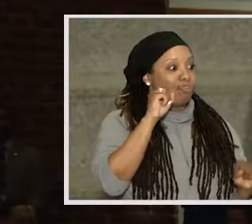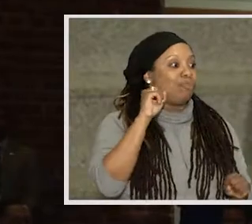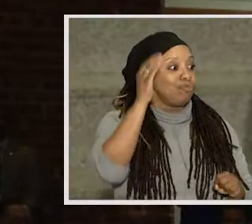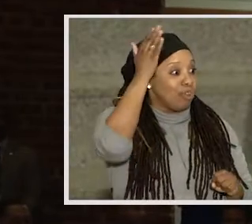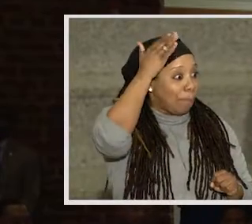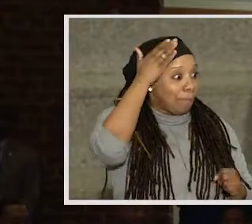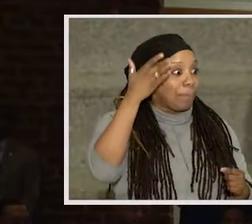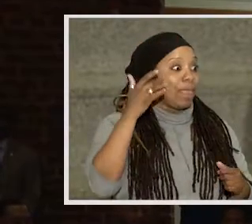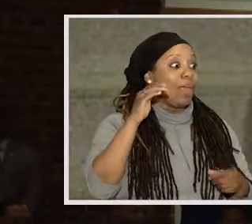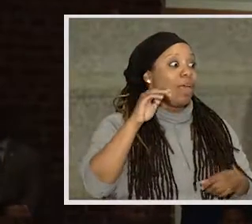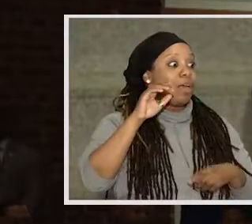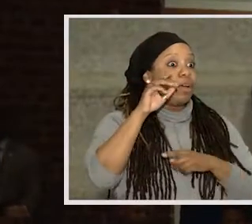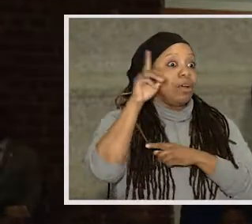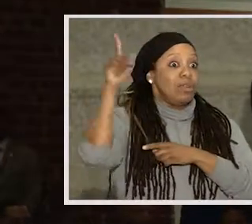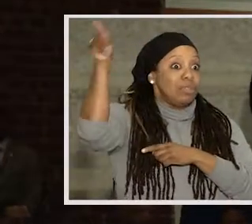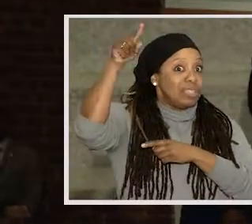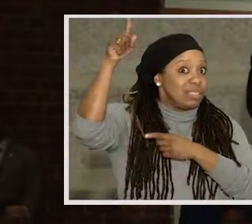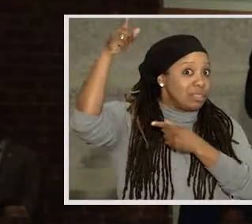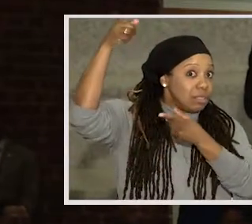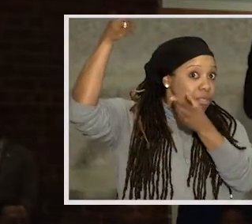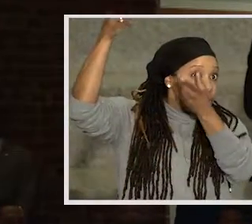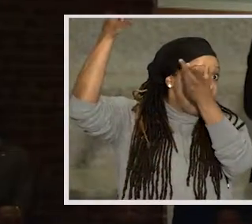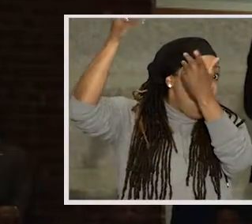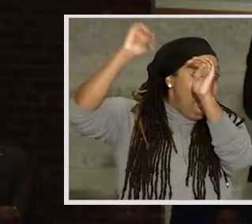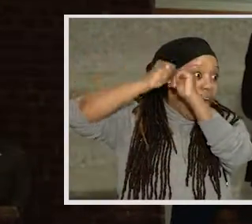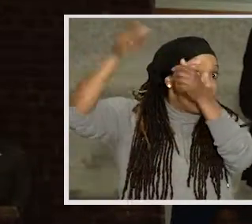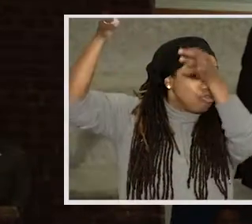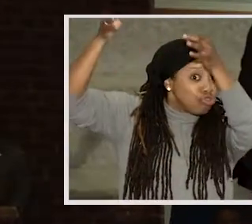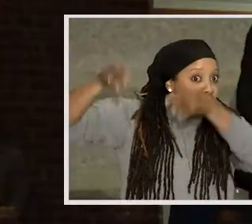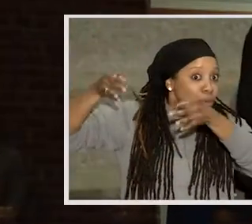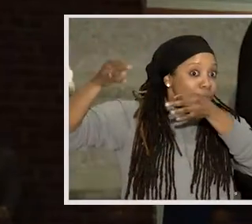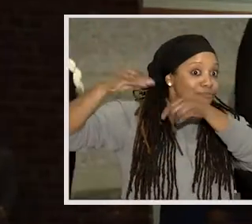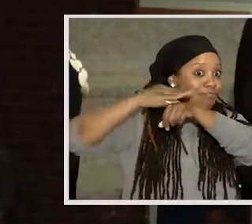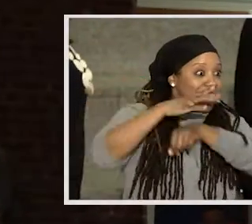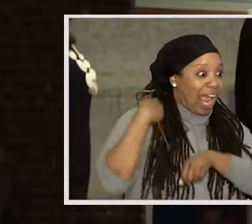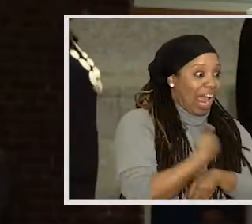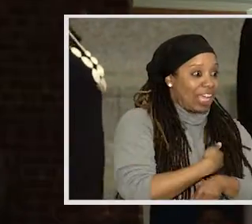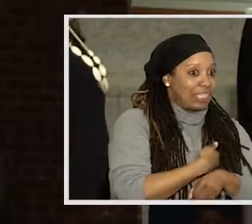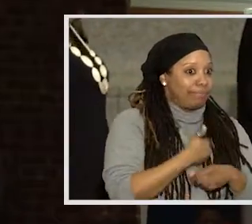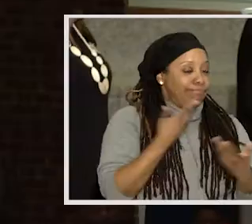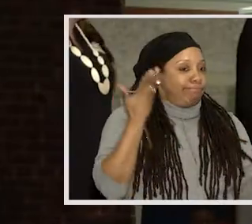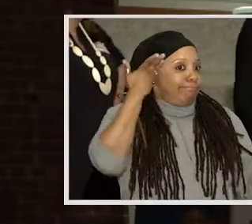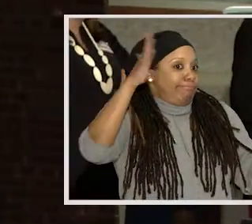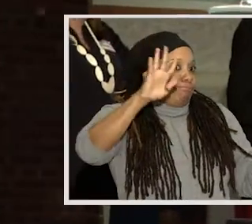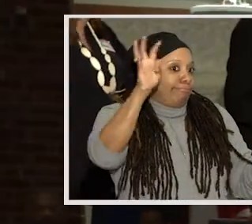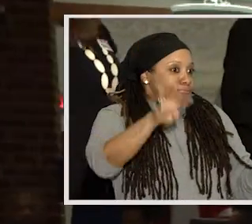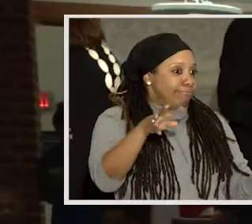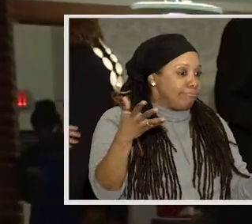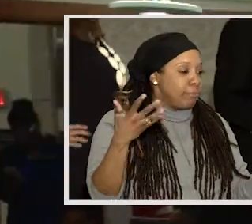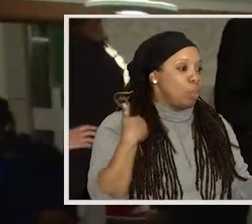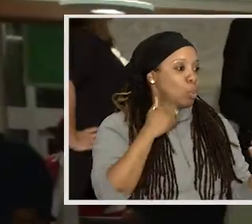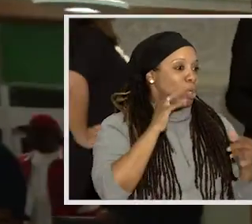GOVERNMENT, BUT IT IS VITAL THAT WE CONTINUE AS DISTRICT RESIDENTS TO DEMONSTRATE, I CAN'T LEAVE OUT SINCE WAYNE